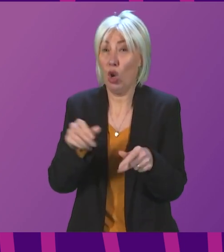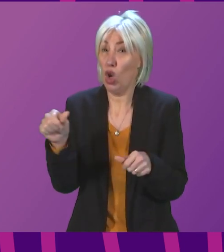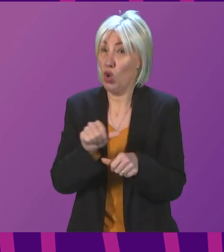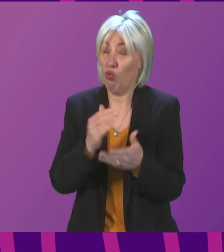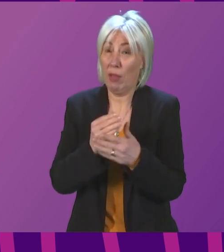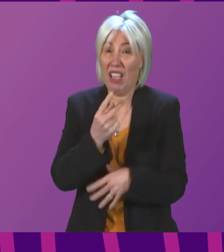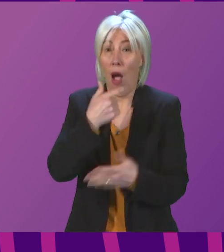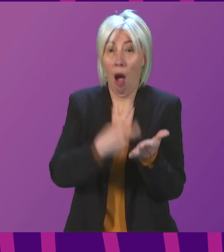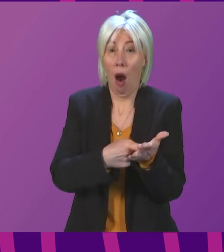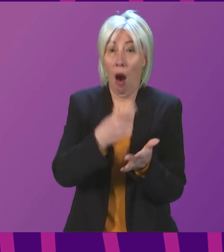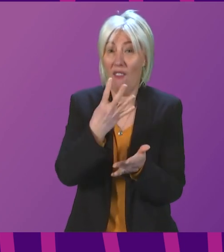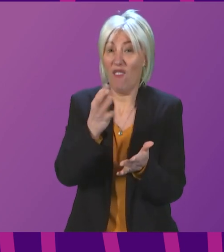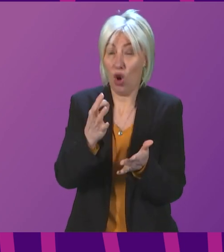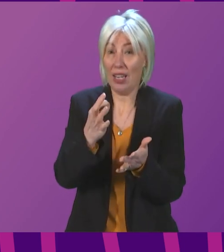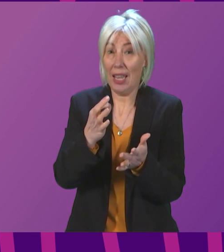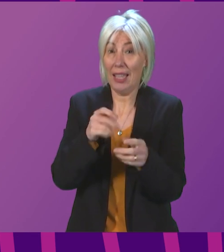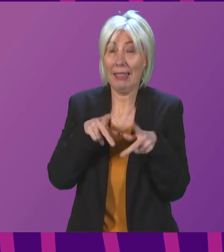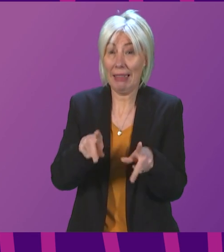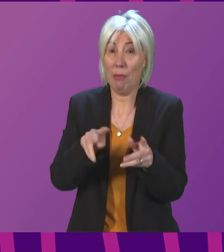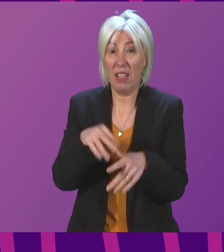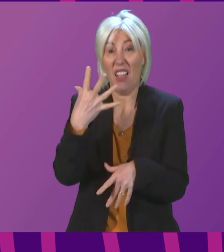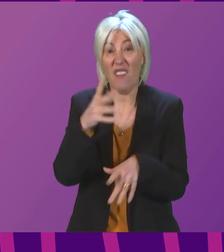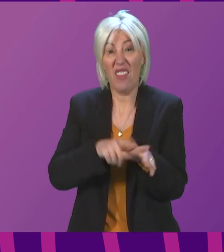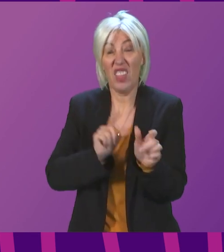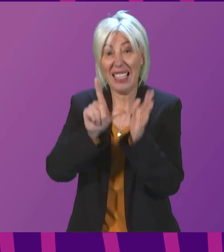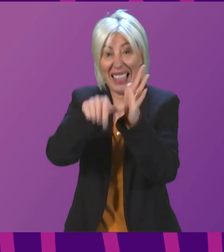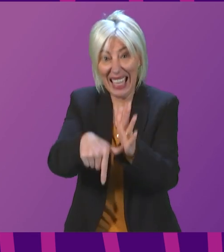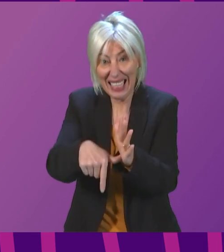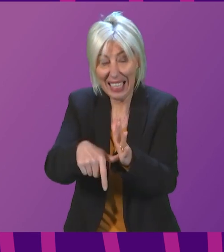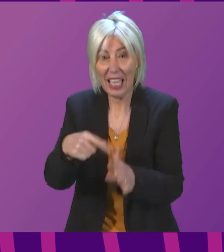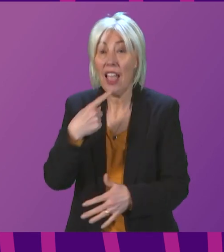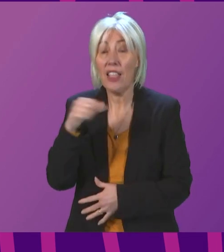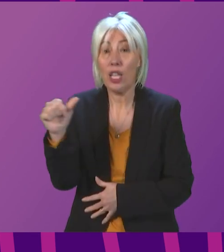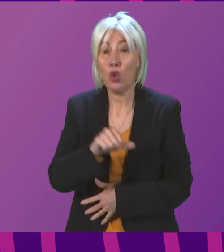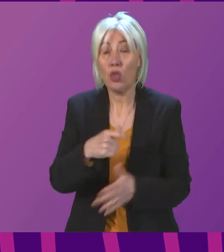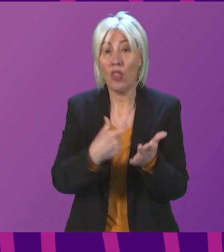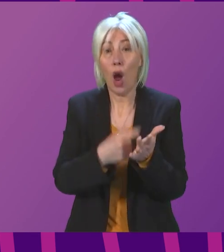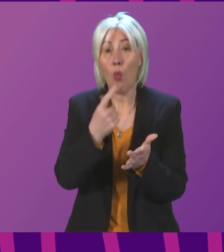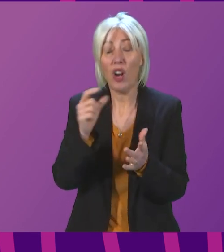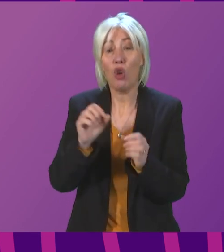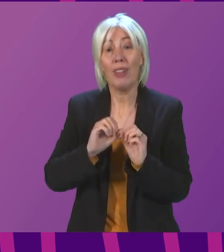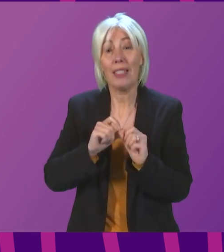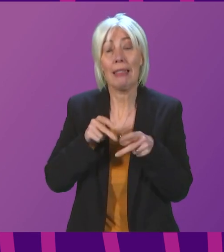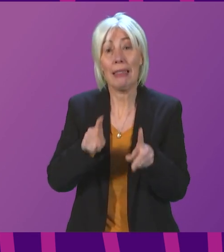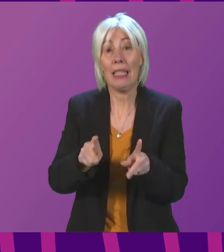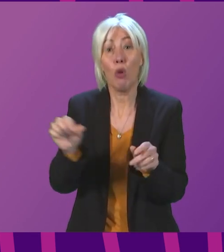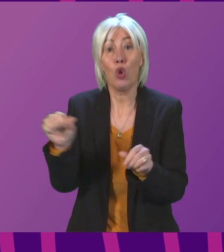scheme—and it is five years late. The SNP promised that its flagship R100 scheme would be delivered to everybody by 2021.